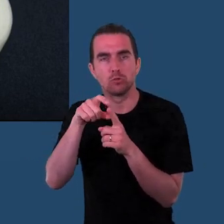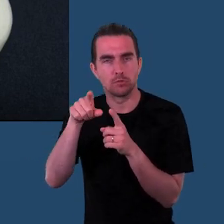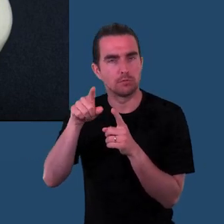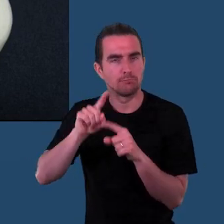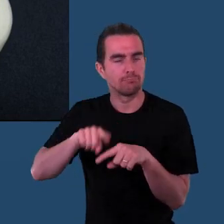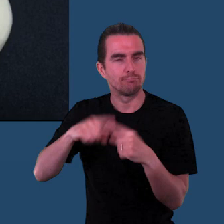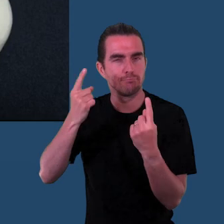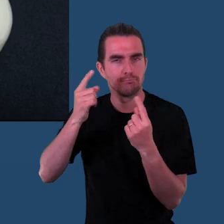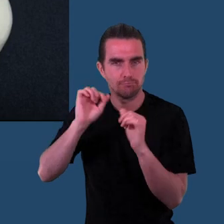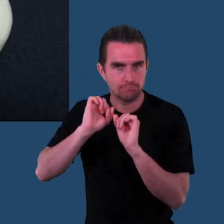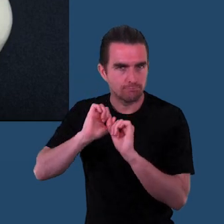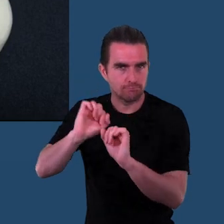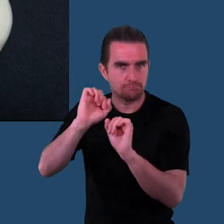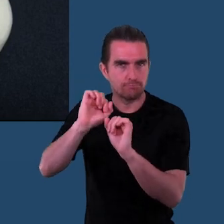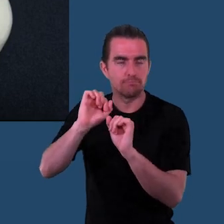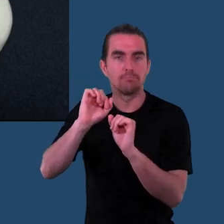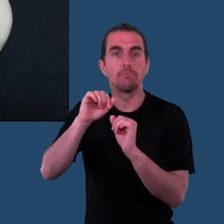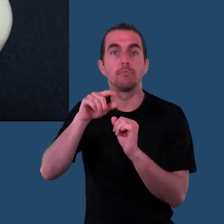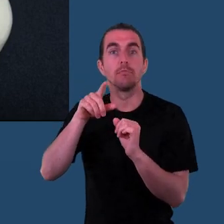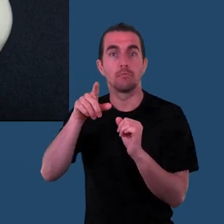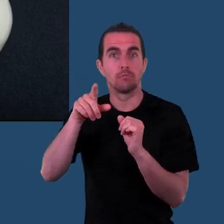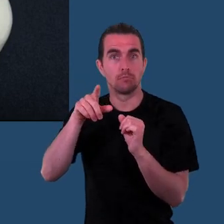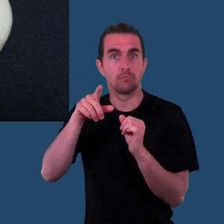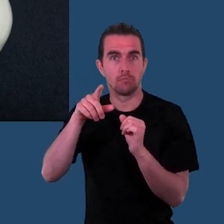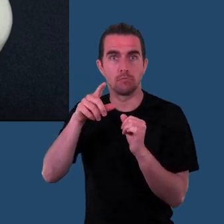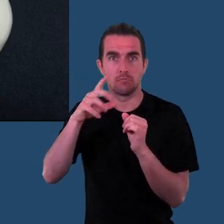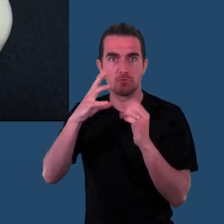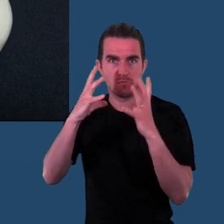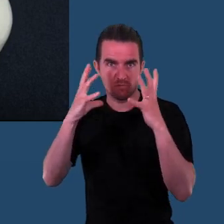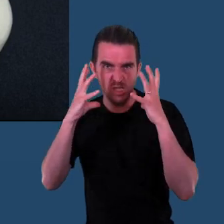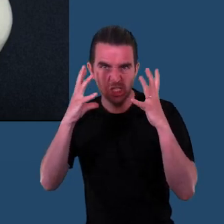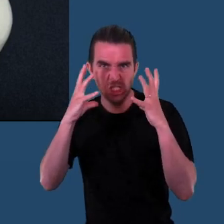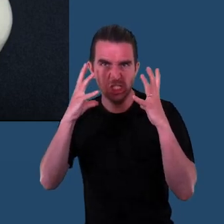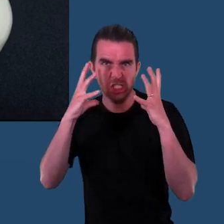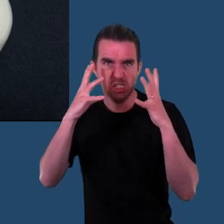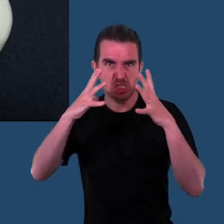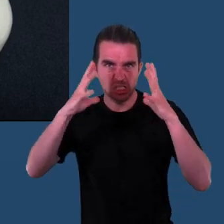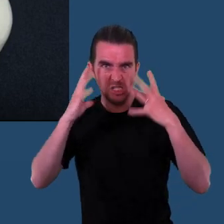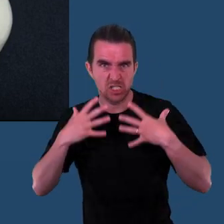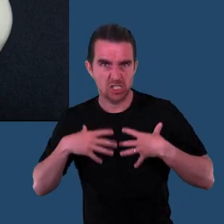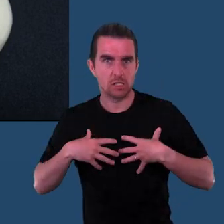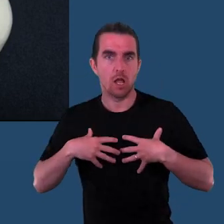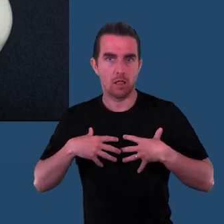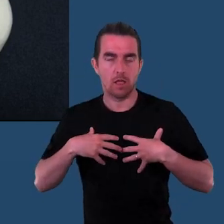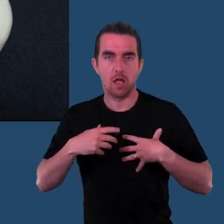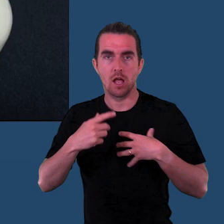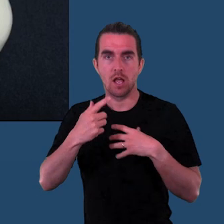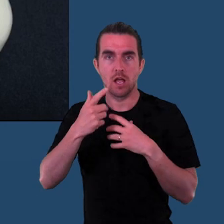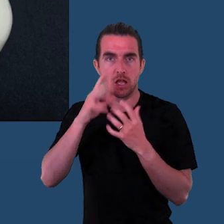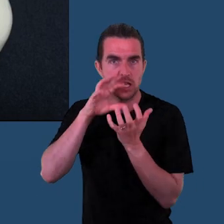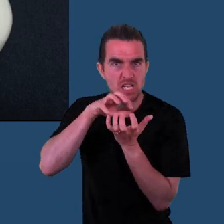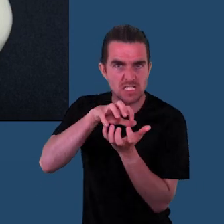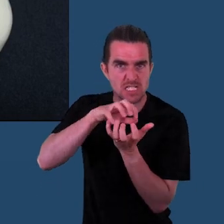that kind of differentiated dentition, some molars, that very, very large canine, and then incisors at the front of the mouth.